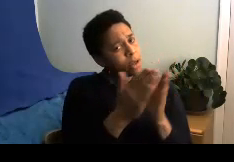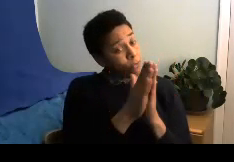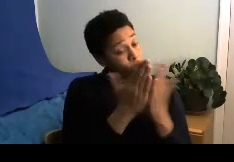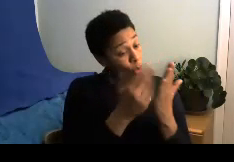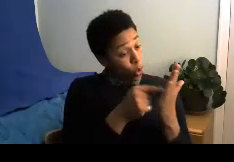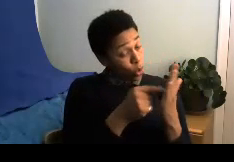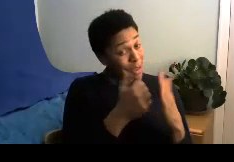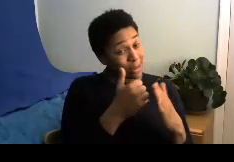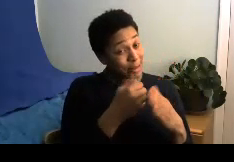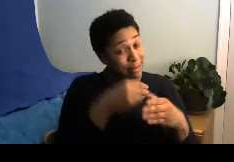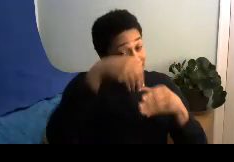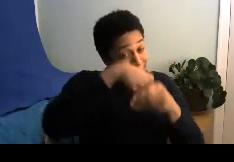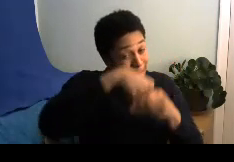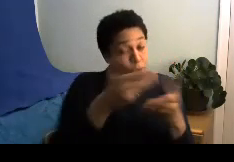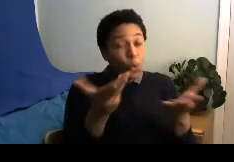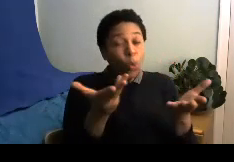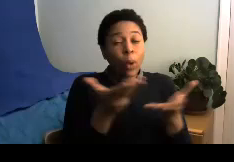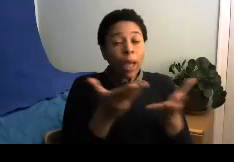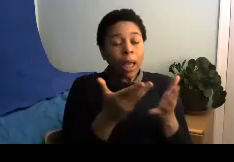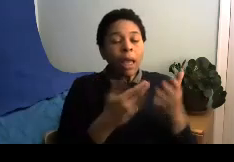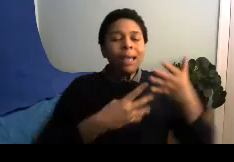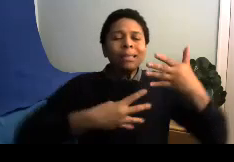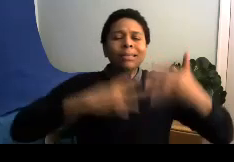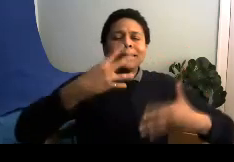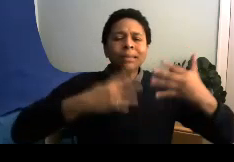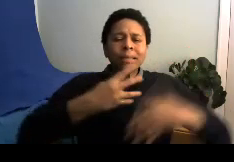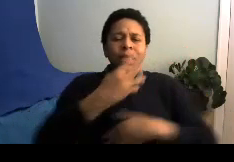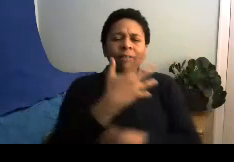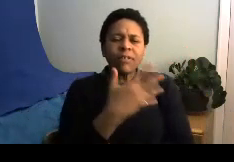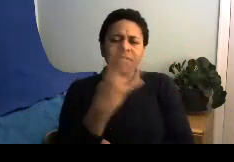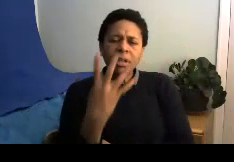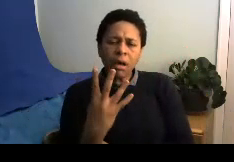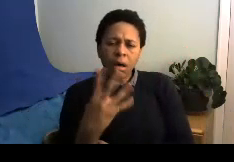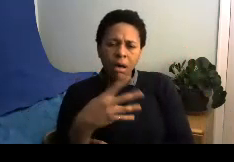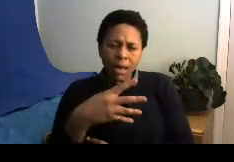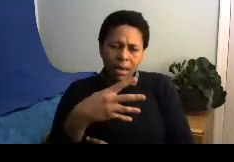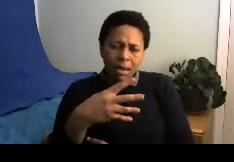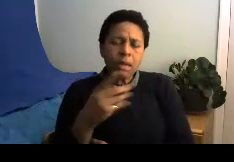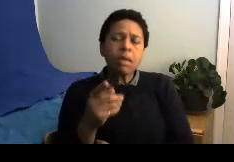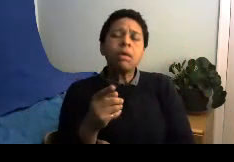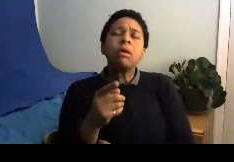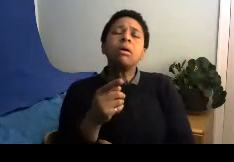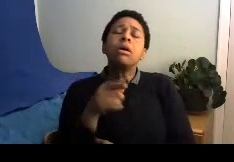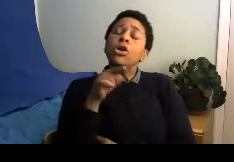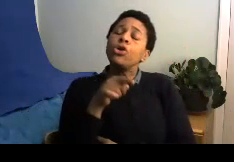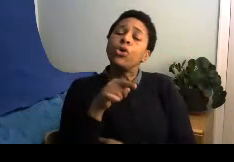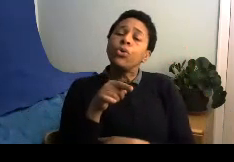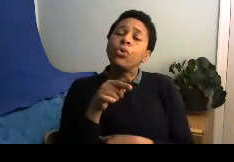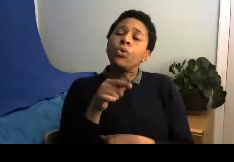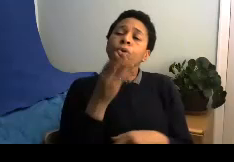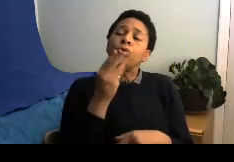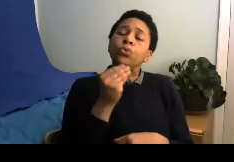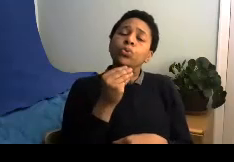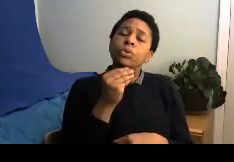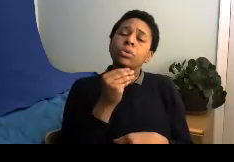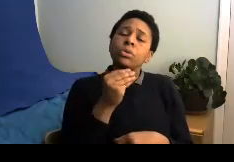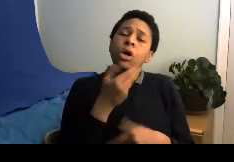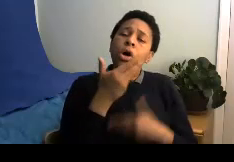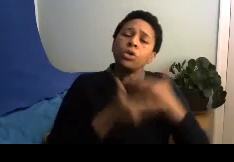of the many things I loved about reading Rainbow Milk was how you brought together a story about the Black British experience in